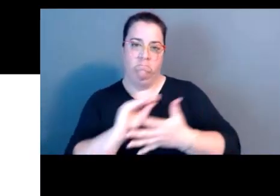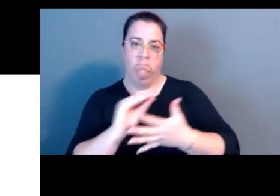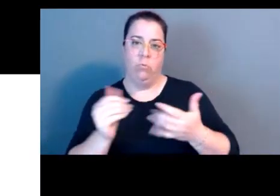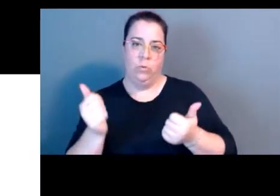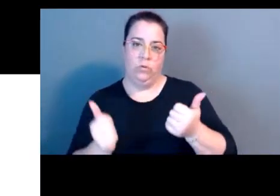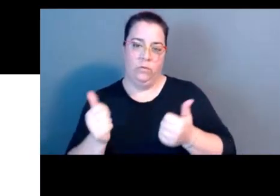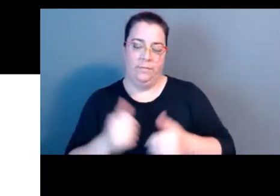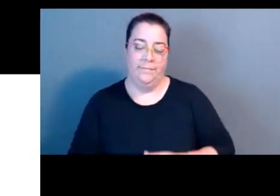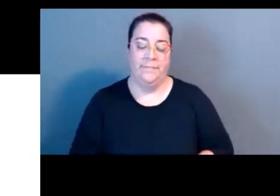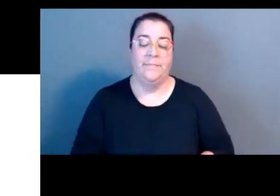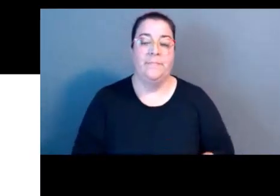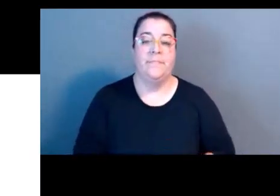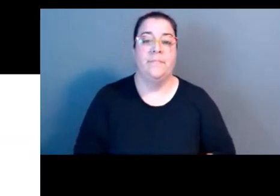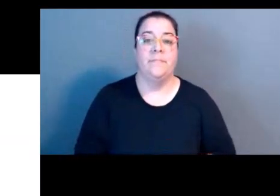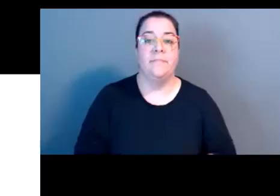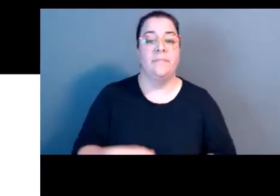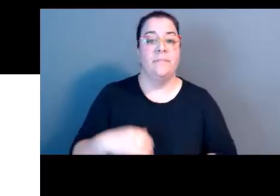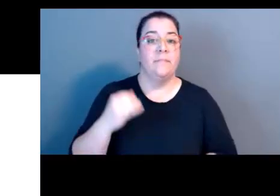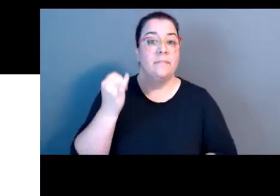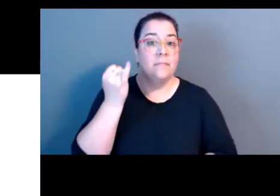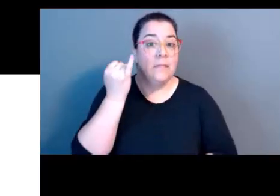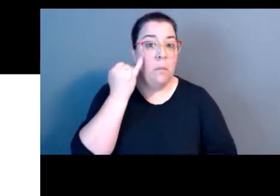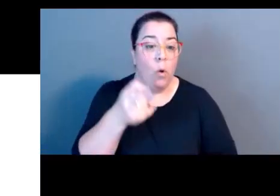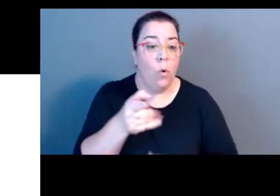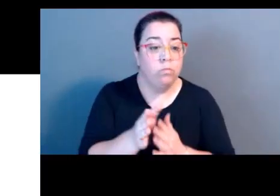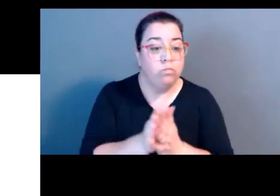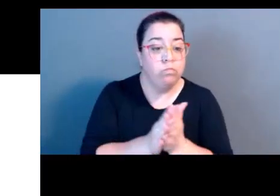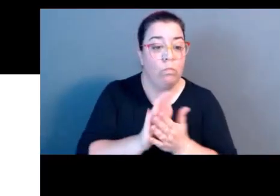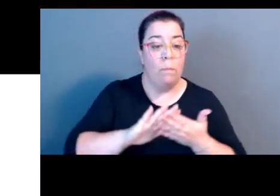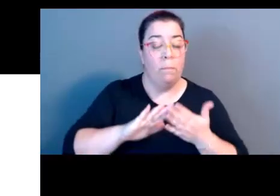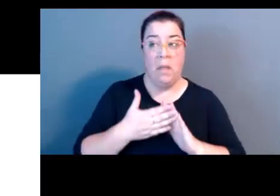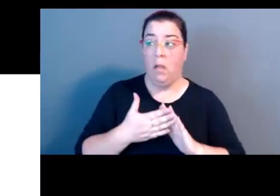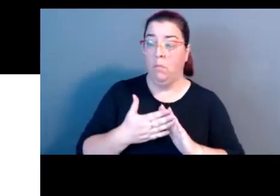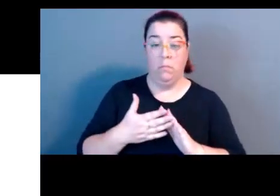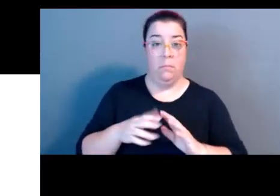If you would like to become a peer reviewer, you can self-nominate through your portal account.